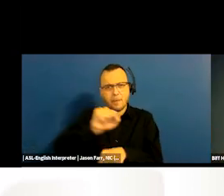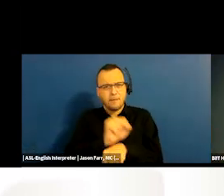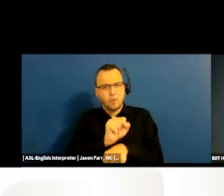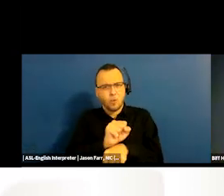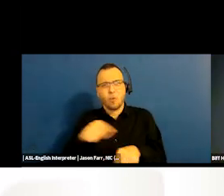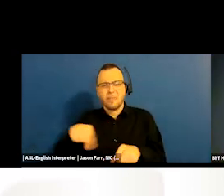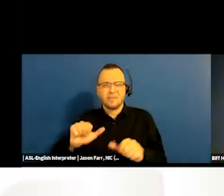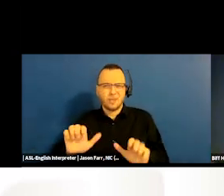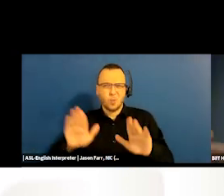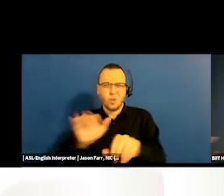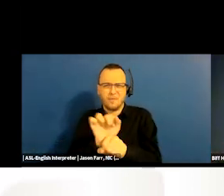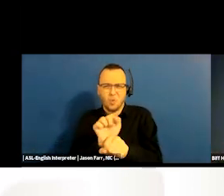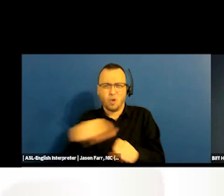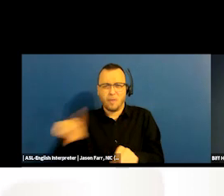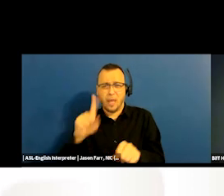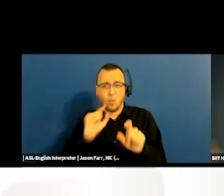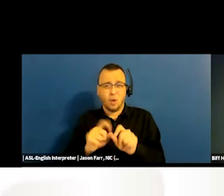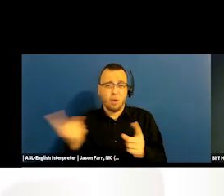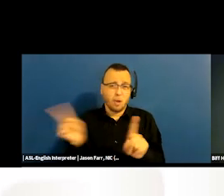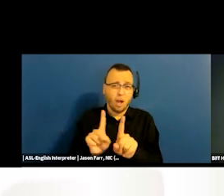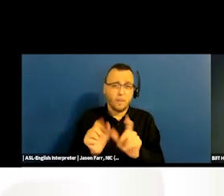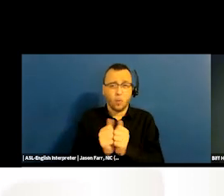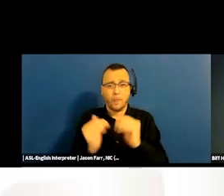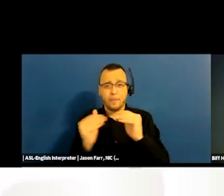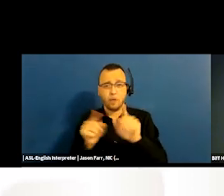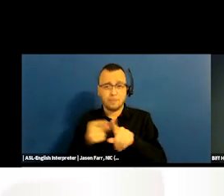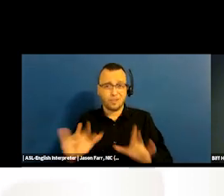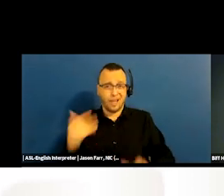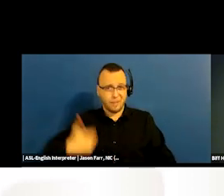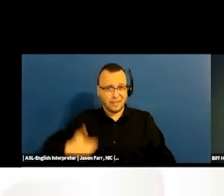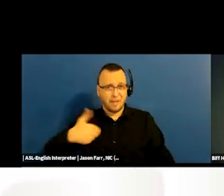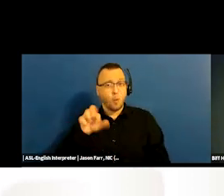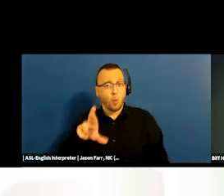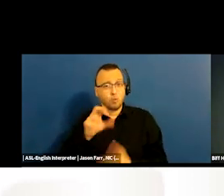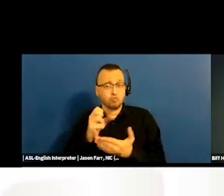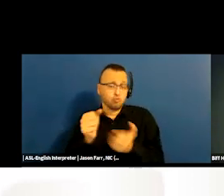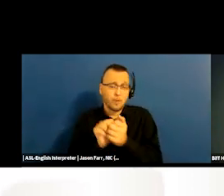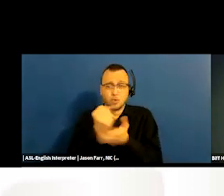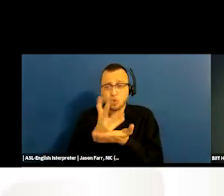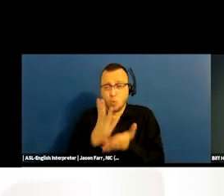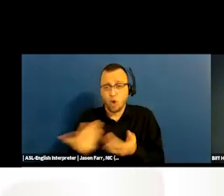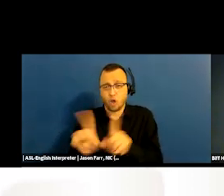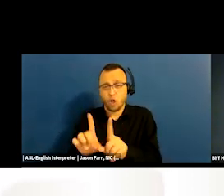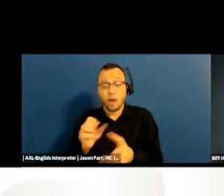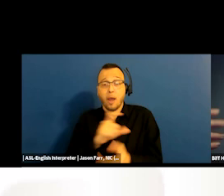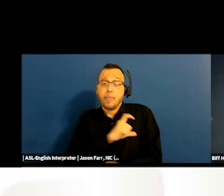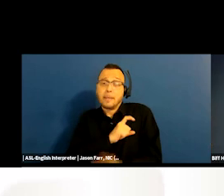in your area to be linked up with them in lieu of calling 911, not that police are not trained nowadays and things,